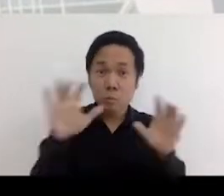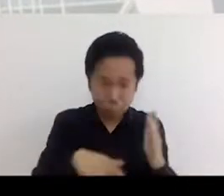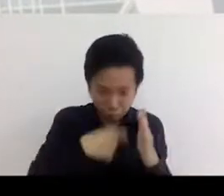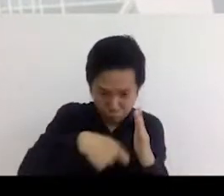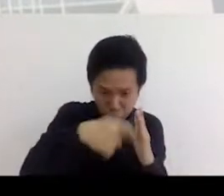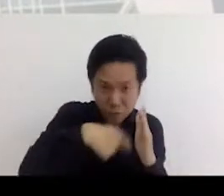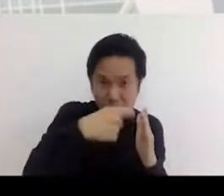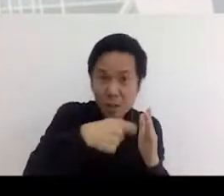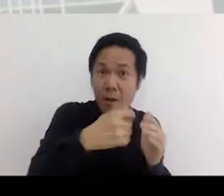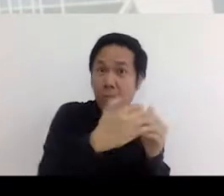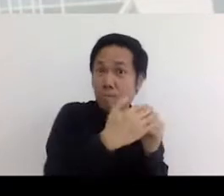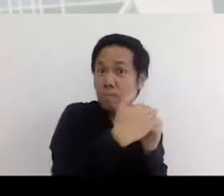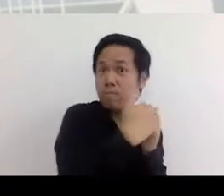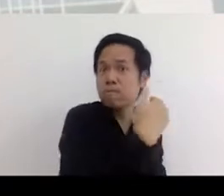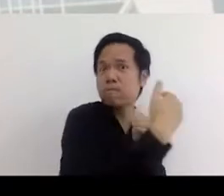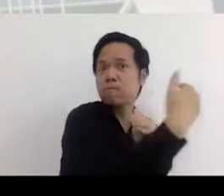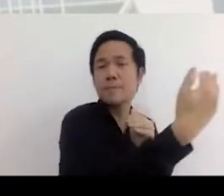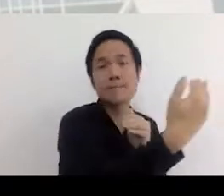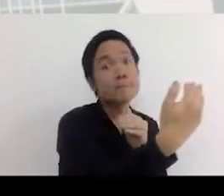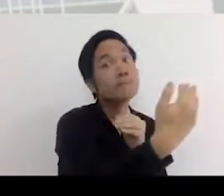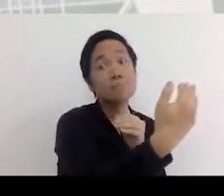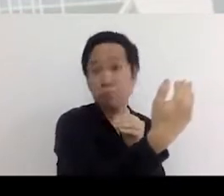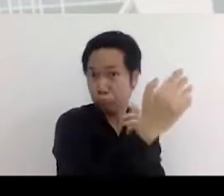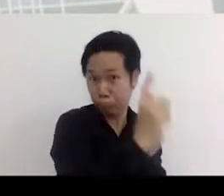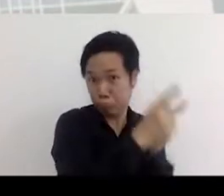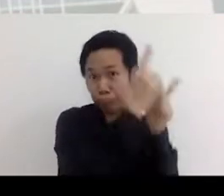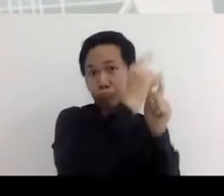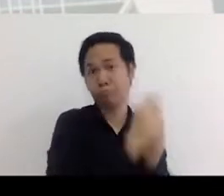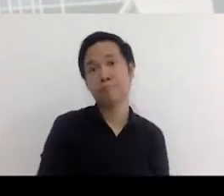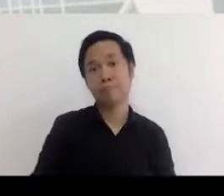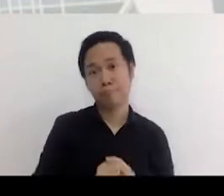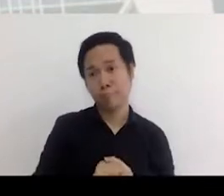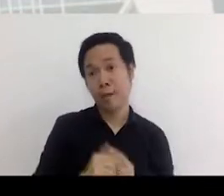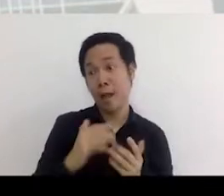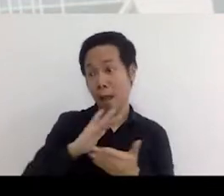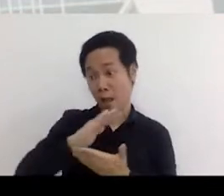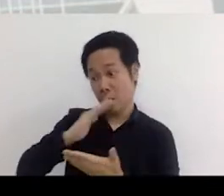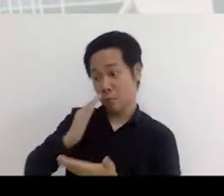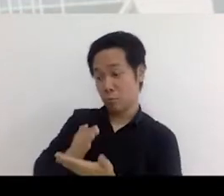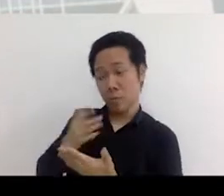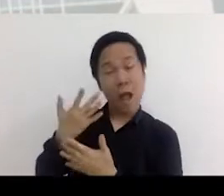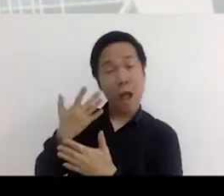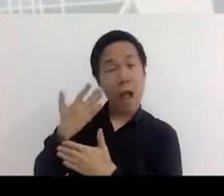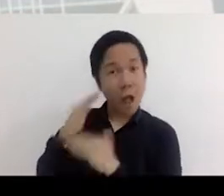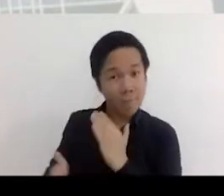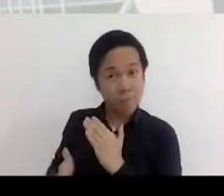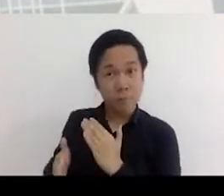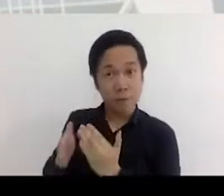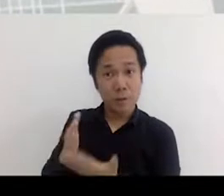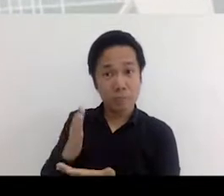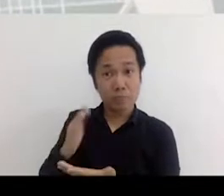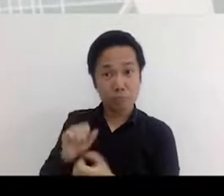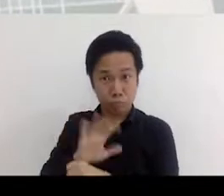how you do and how well you fair with the implementation of the UN Disability Inclusion Strategy